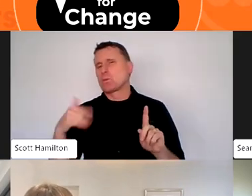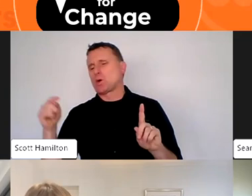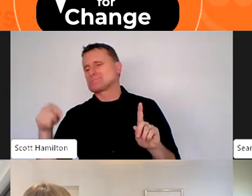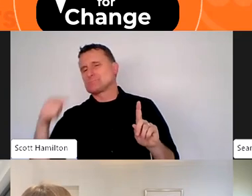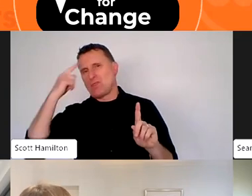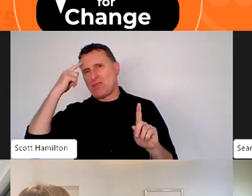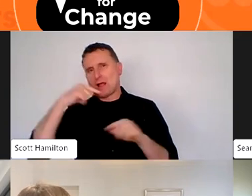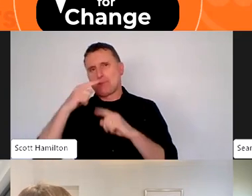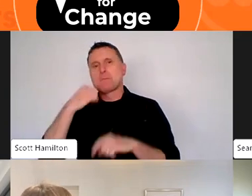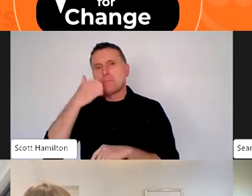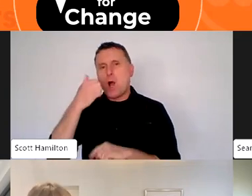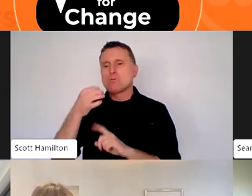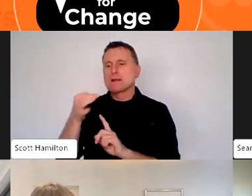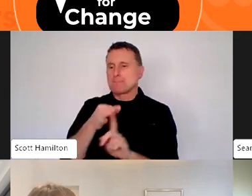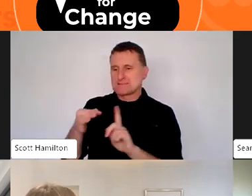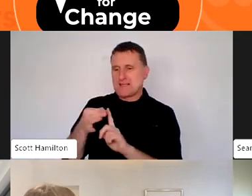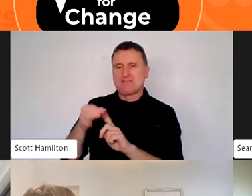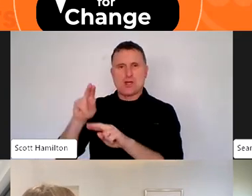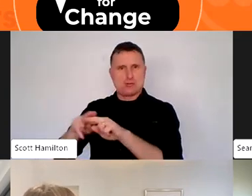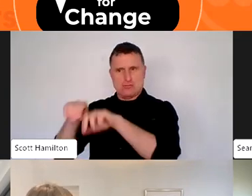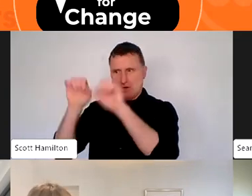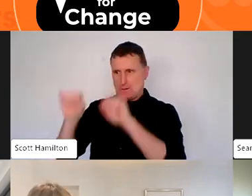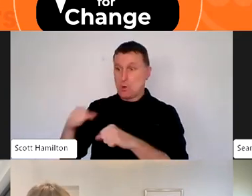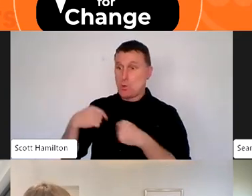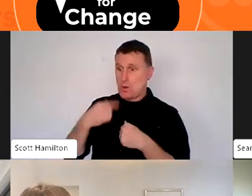and Pacific frameworks that we use in our own teaching on what